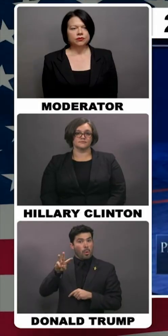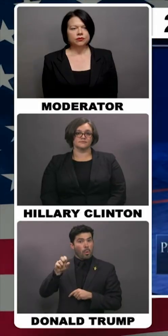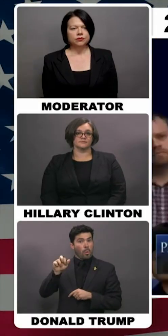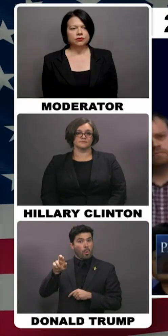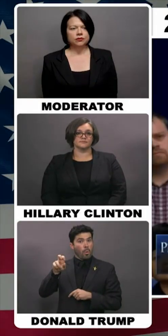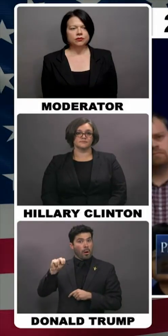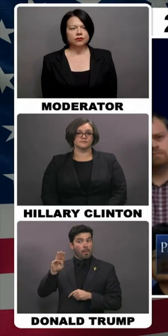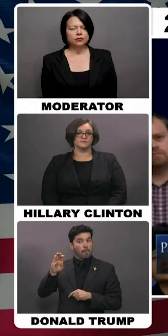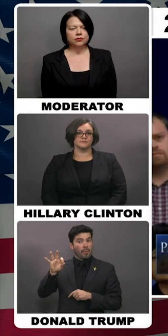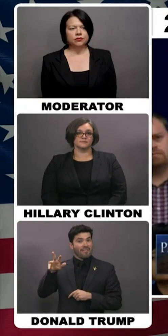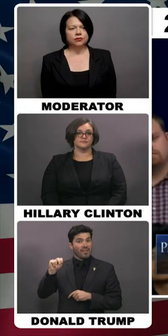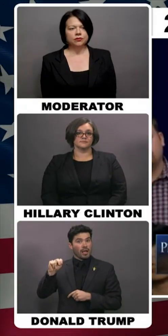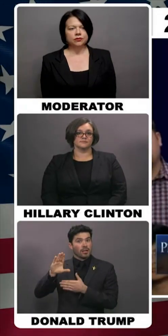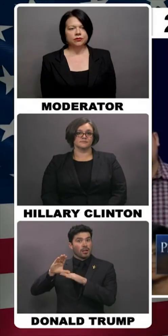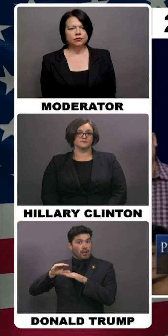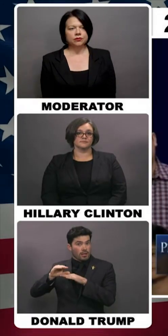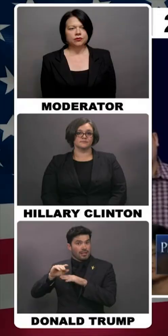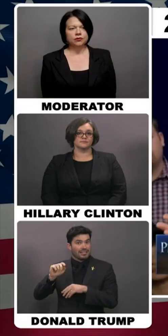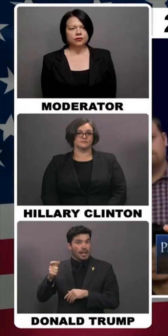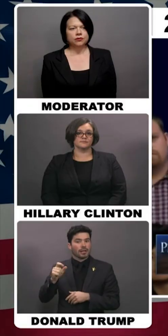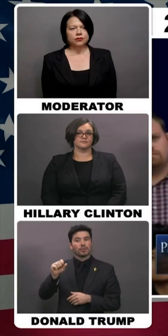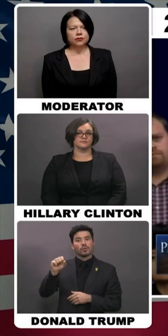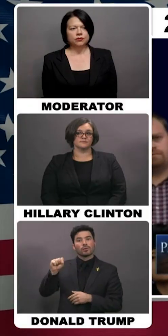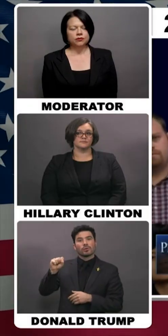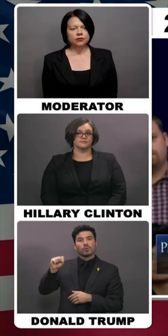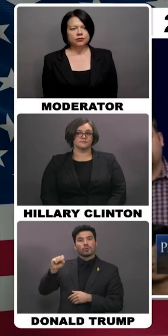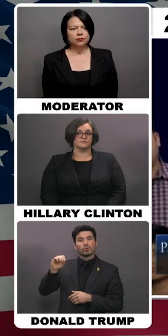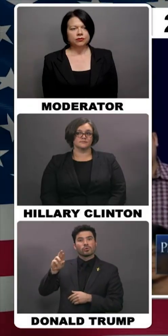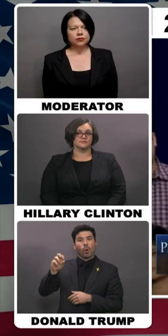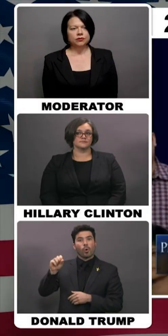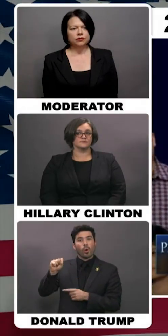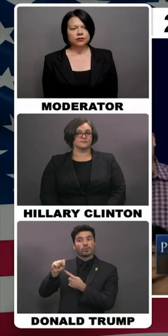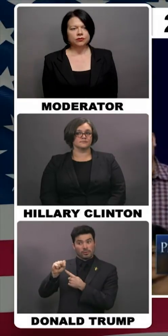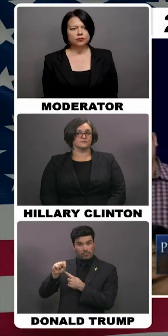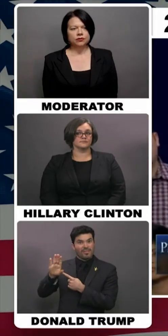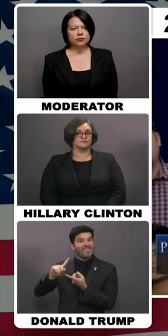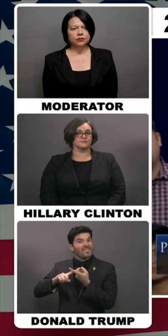Uh, Soros, who's a friend of hers, took a massive deduction. Many of the people that are giving her all this money